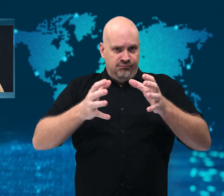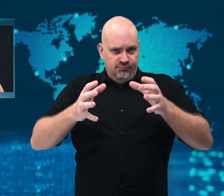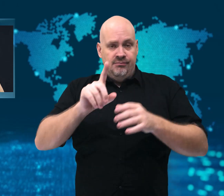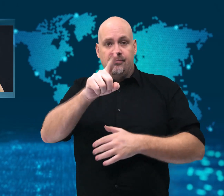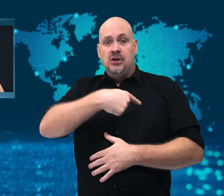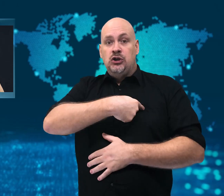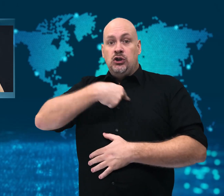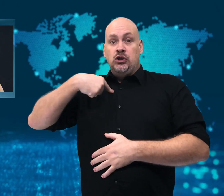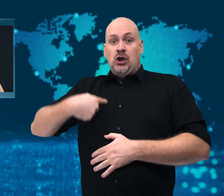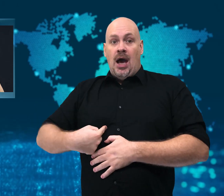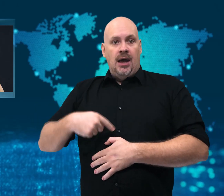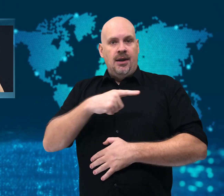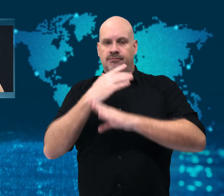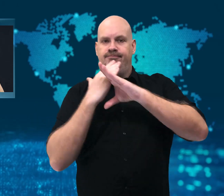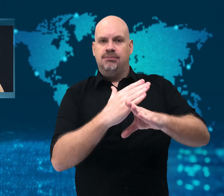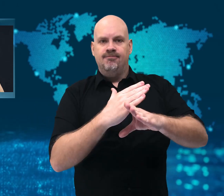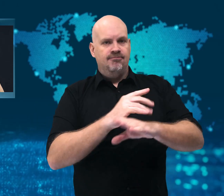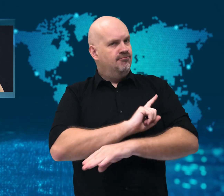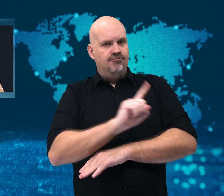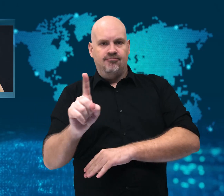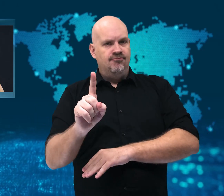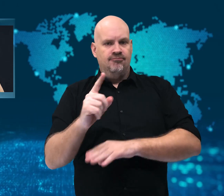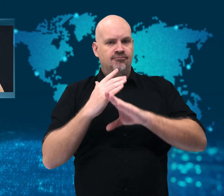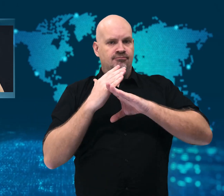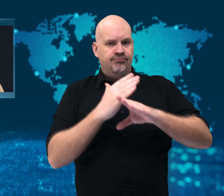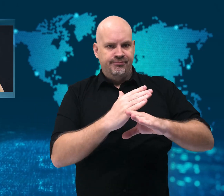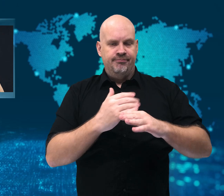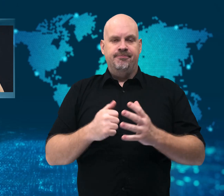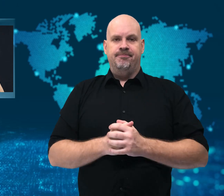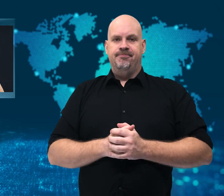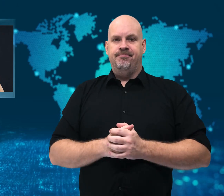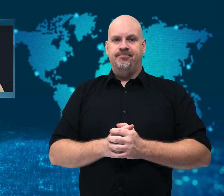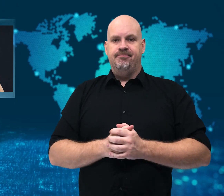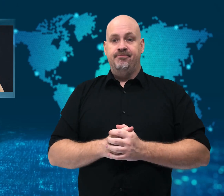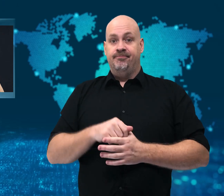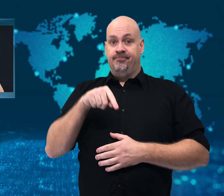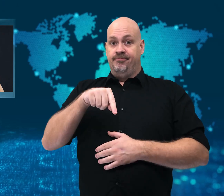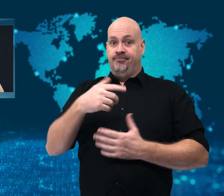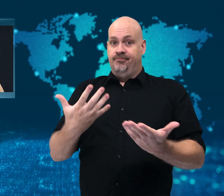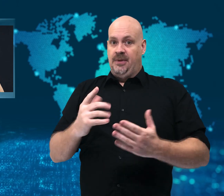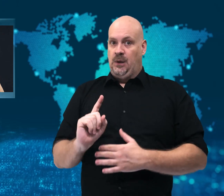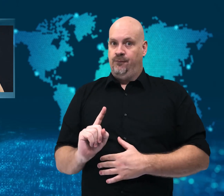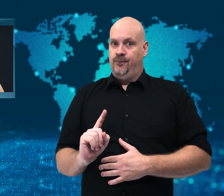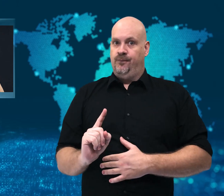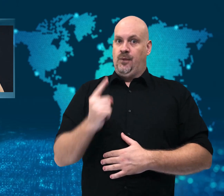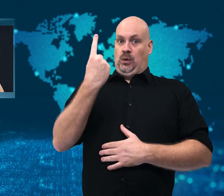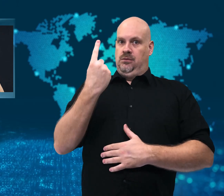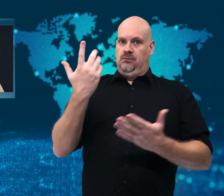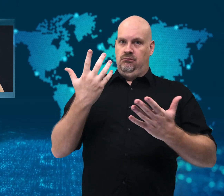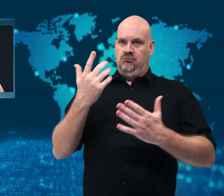and this is the first time someone has directly accused